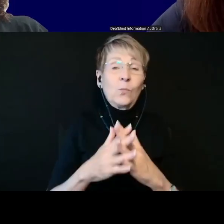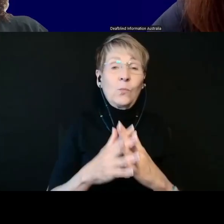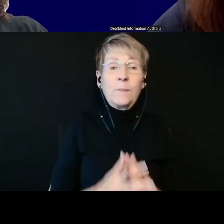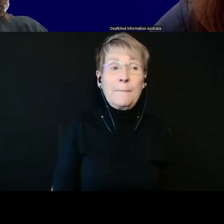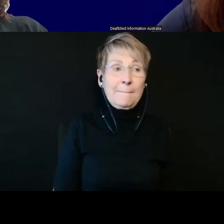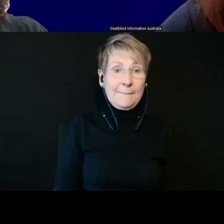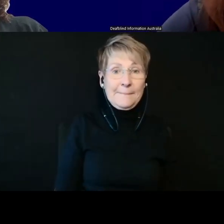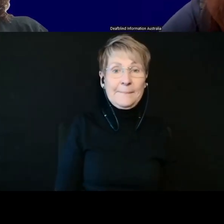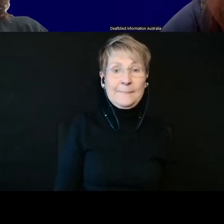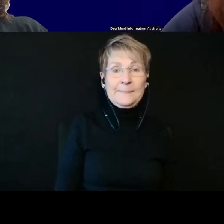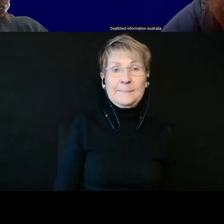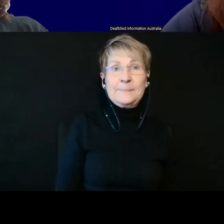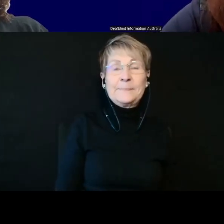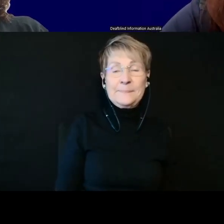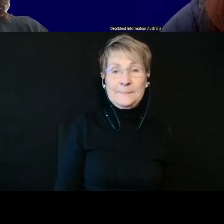Right, its Melanie speaking.